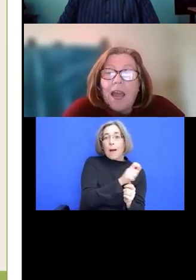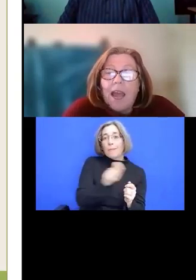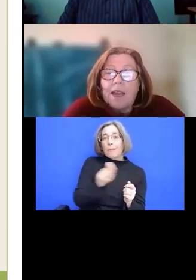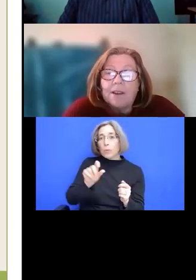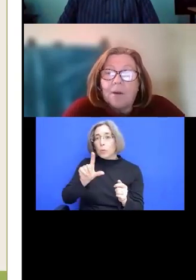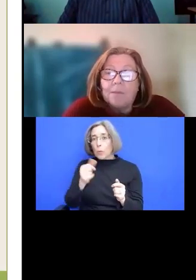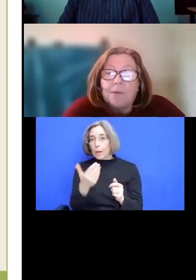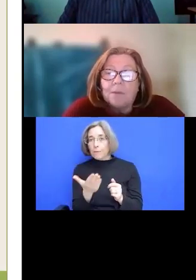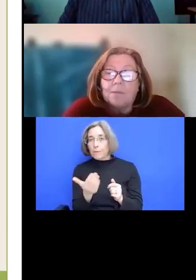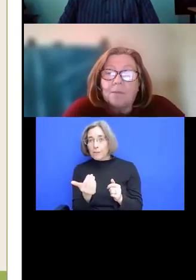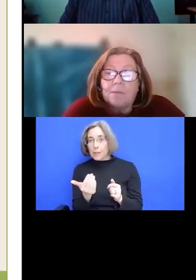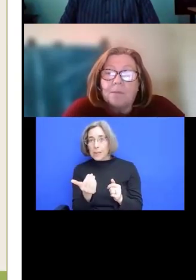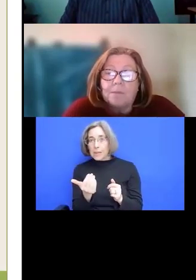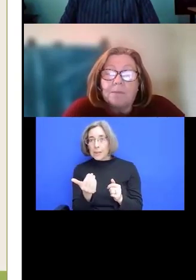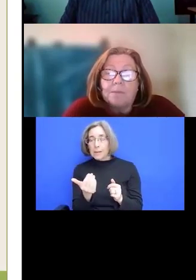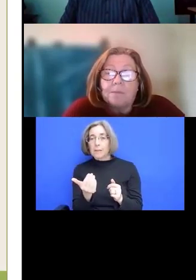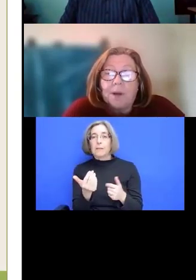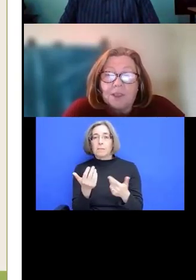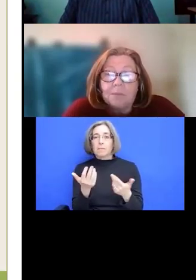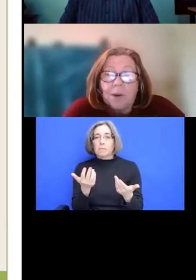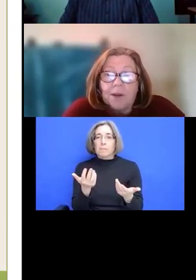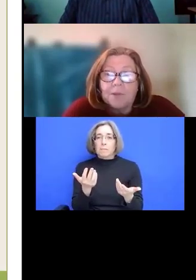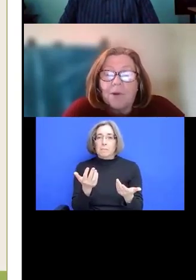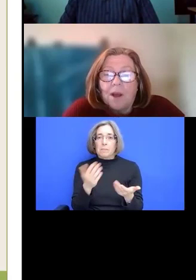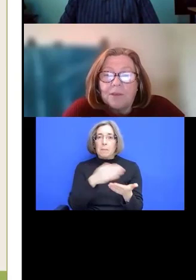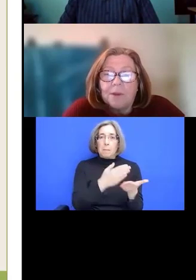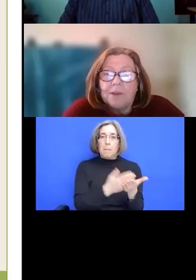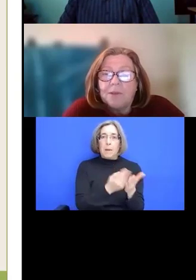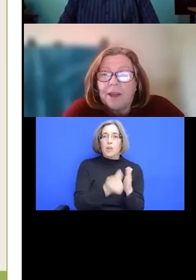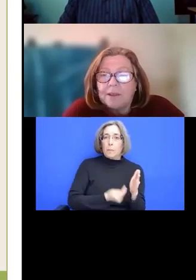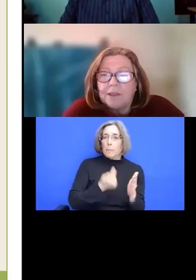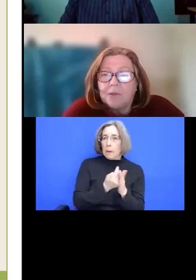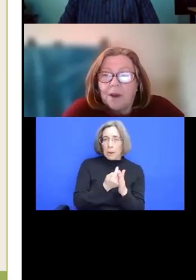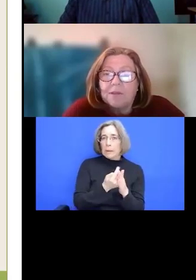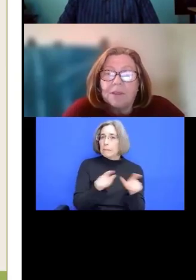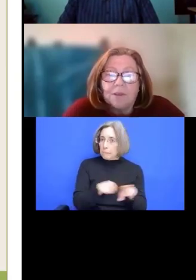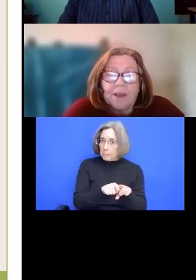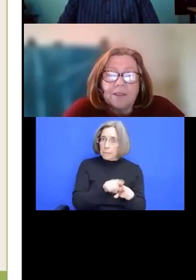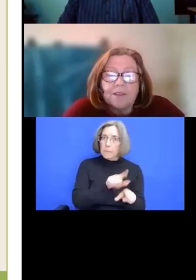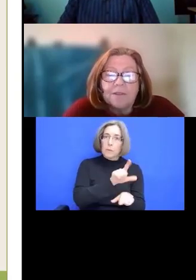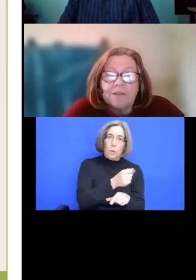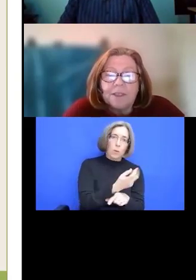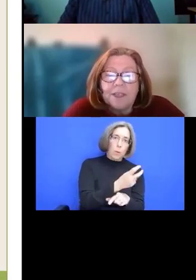and your budget periods will also be 2012 to 2015.